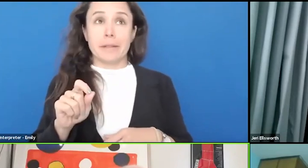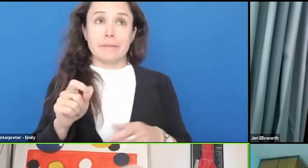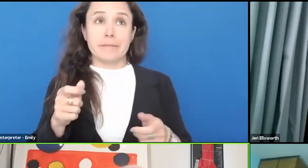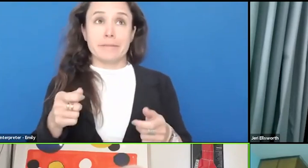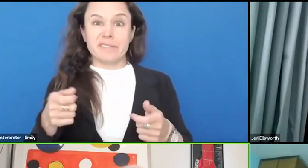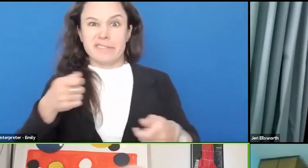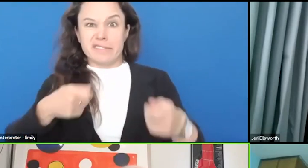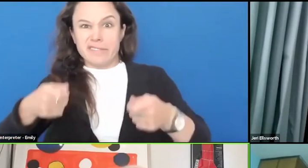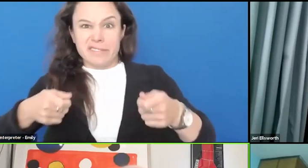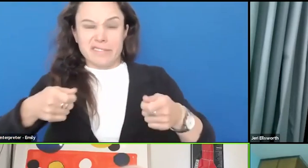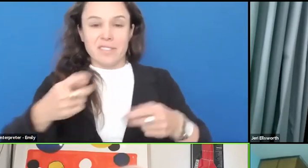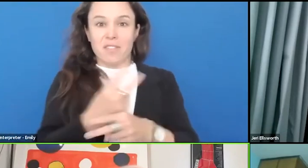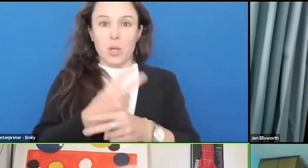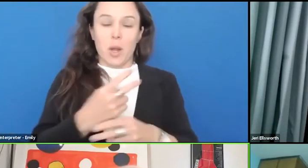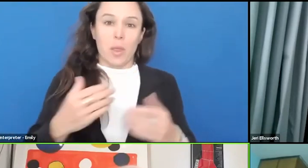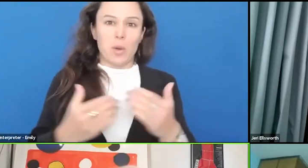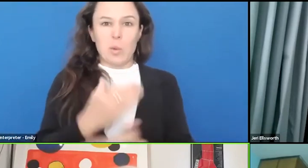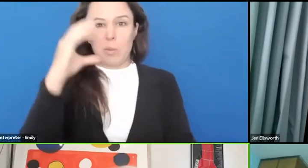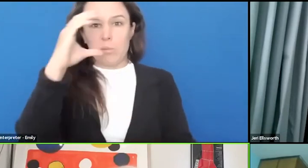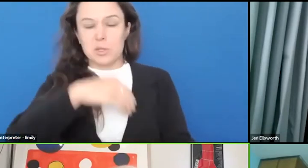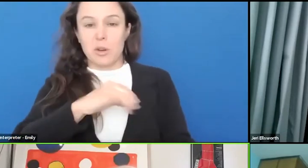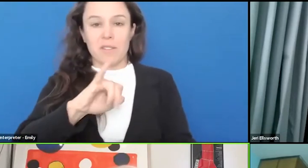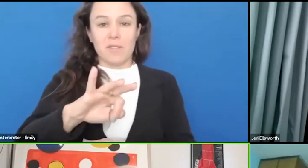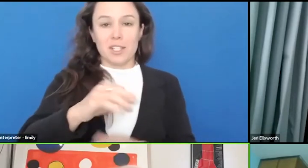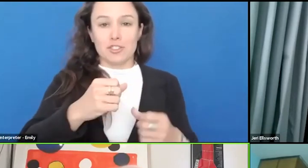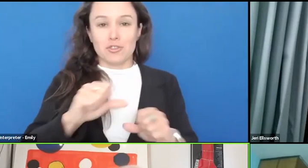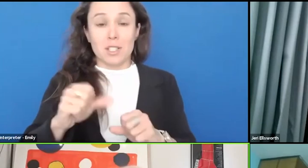because you've grown accustomed to it, are fond of it, and have a relationship with it.